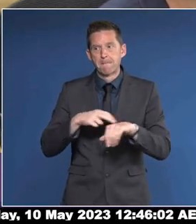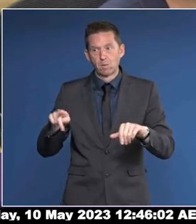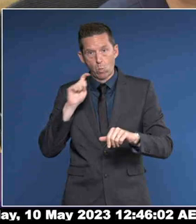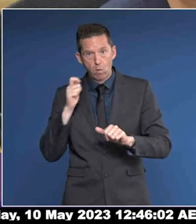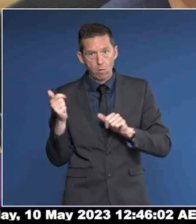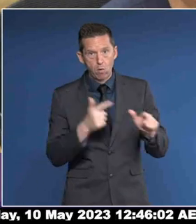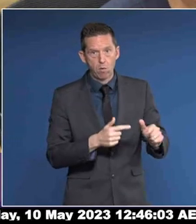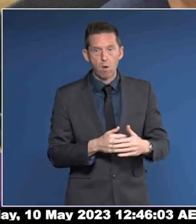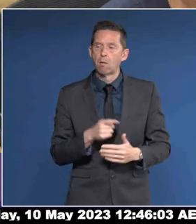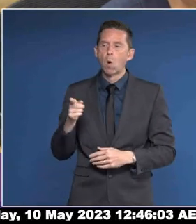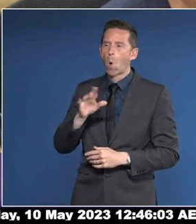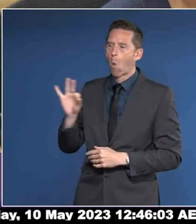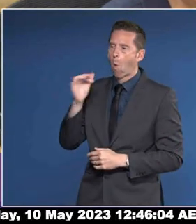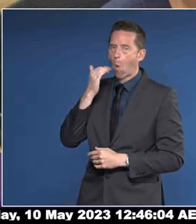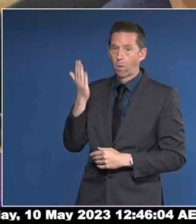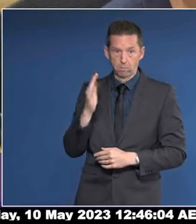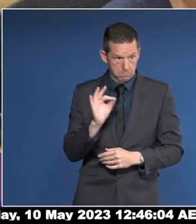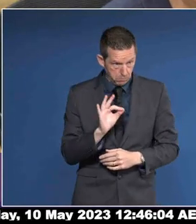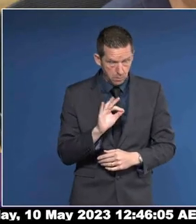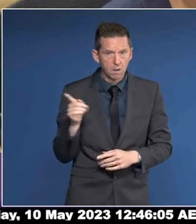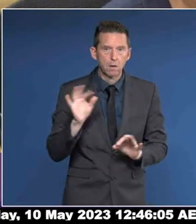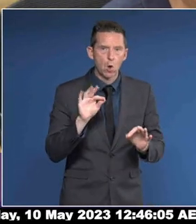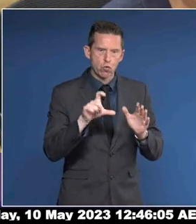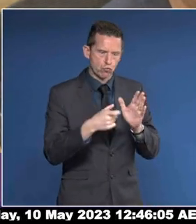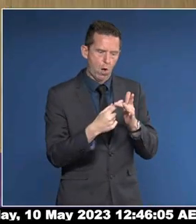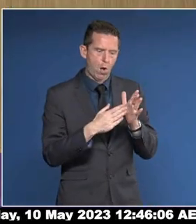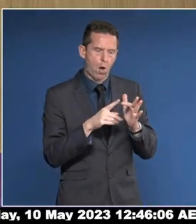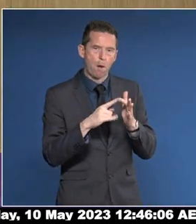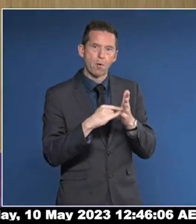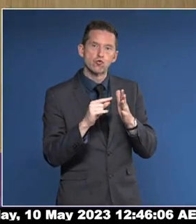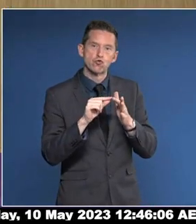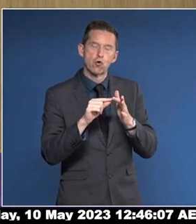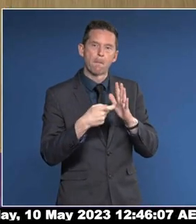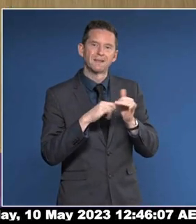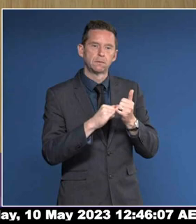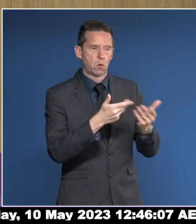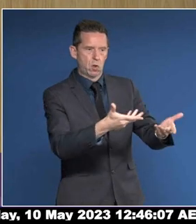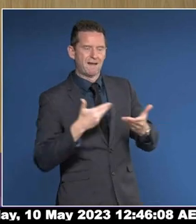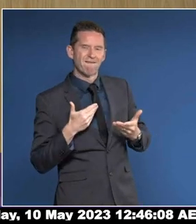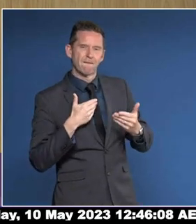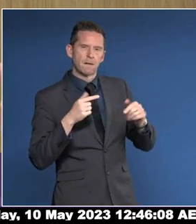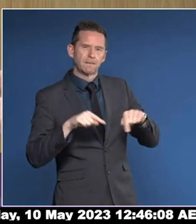Not always. No, because Crime Stoppers pass on information for all manner of police, drugs,